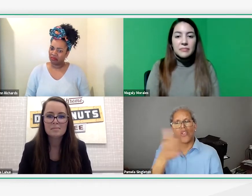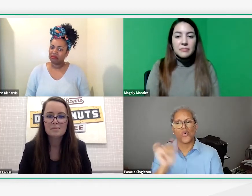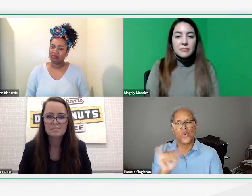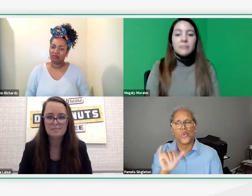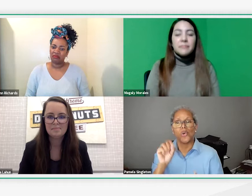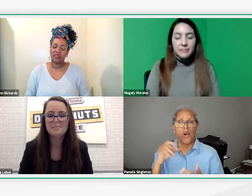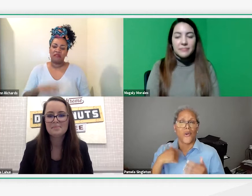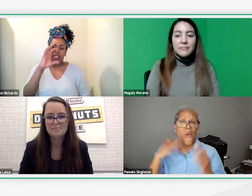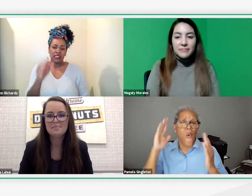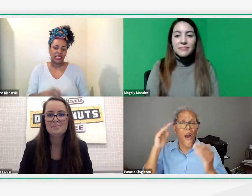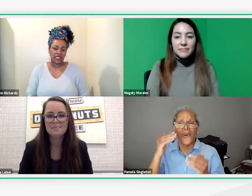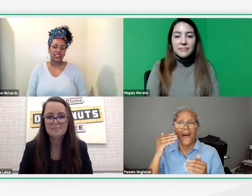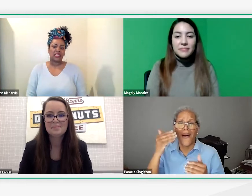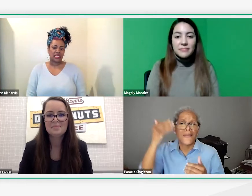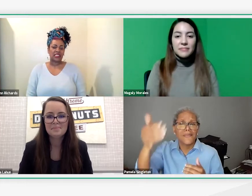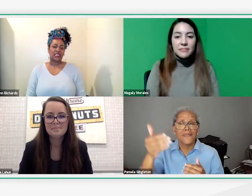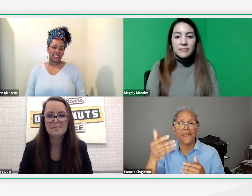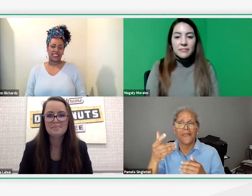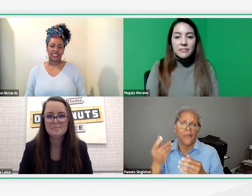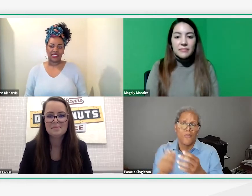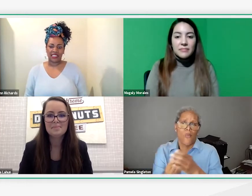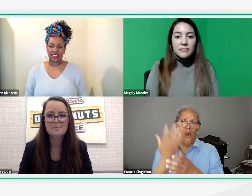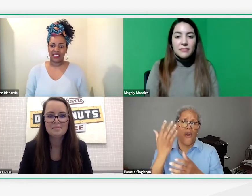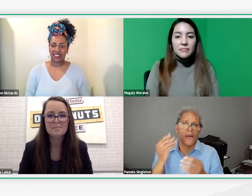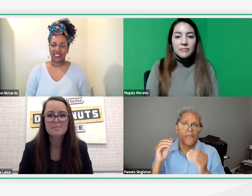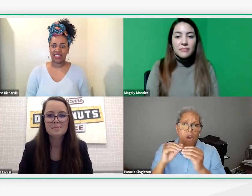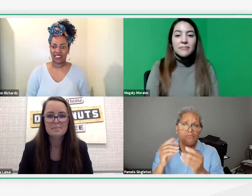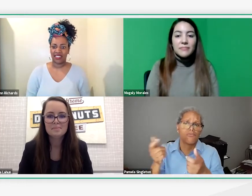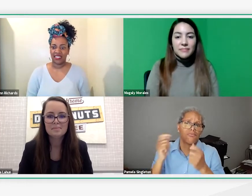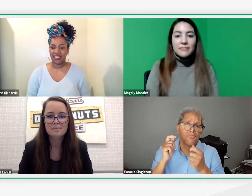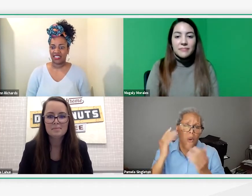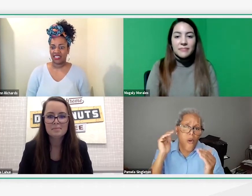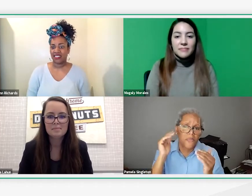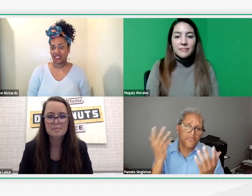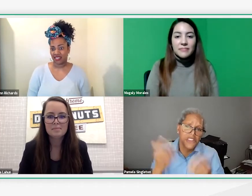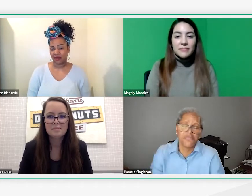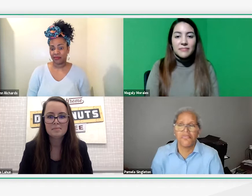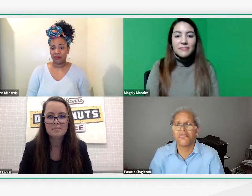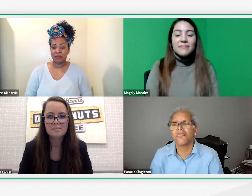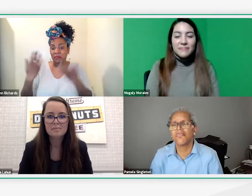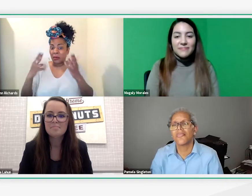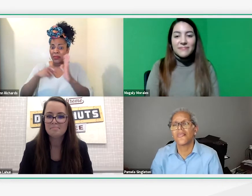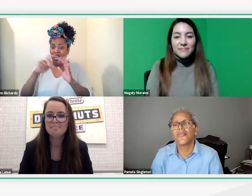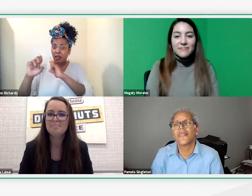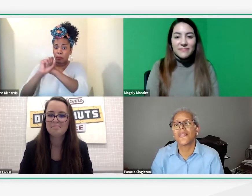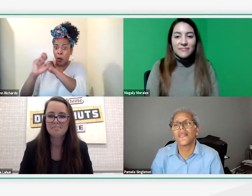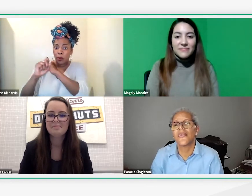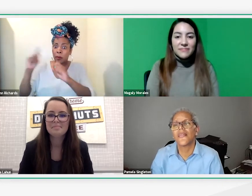and regions as well, so I'm hoping that the amount will grow.